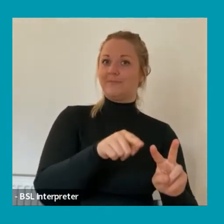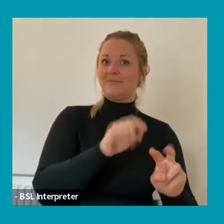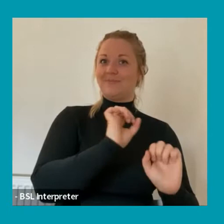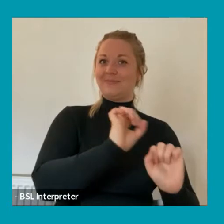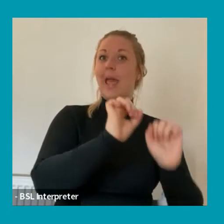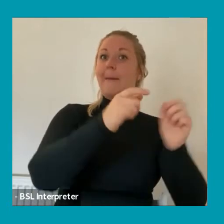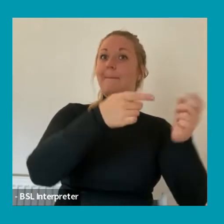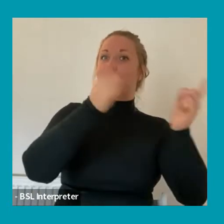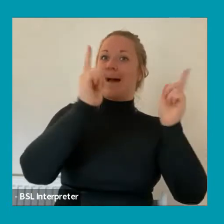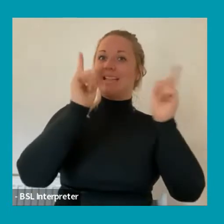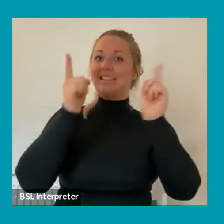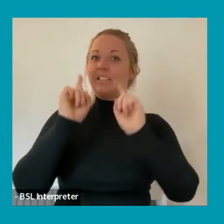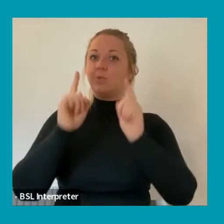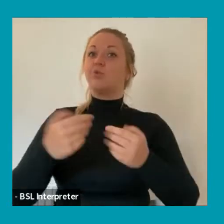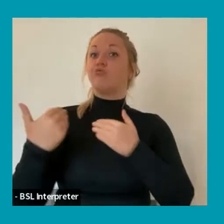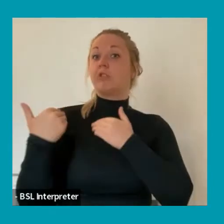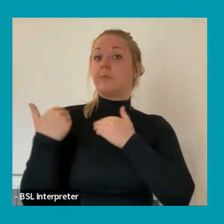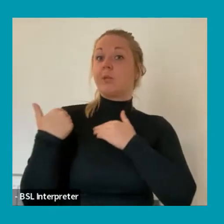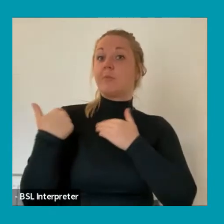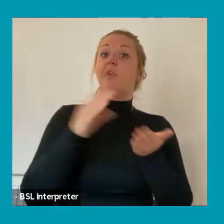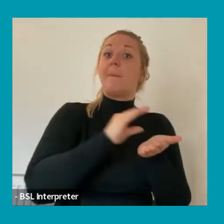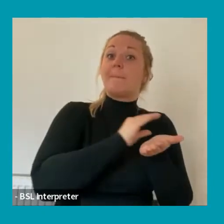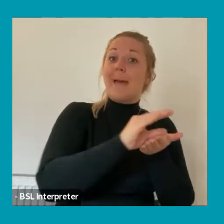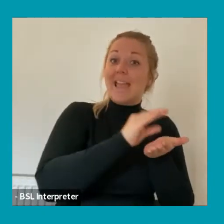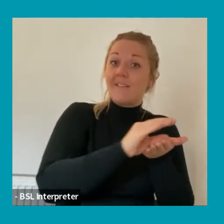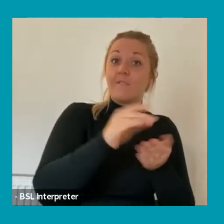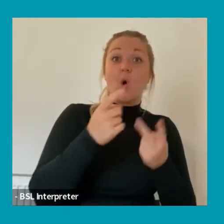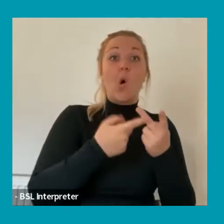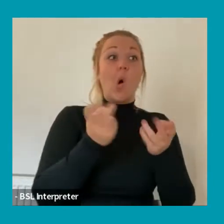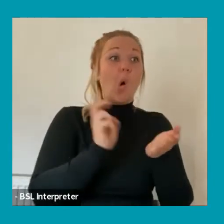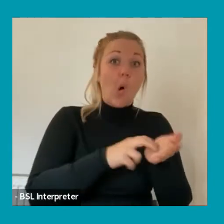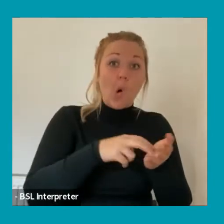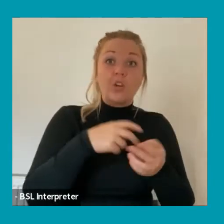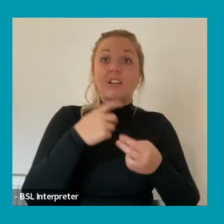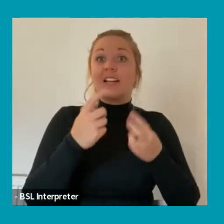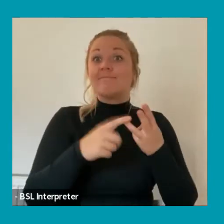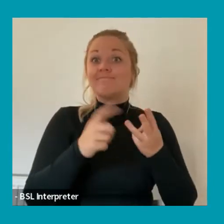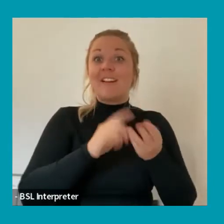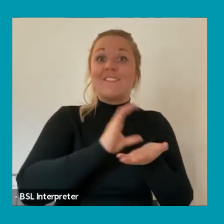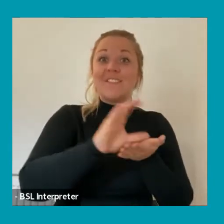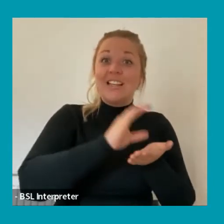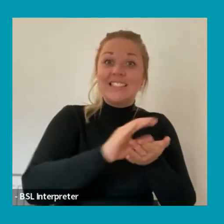And also or procuring ordering and making sure it was in place, any reasonable adjustments.